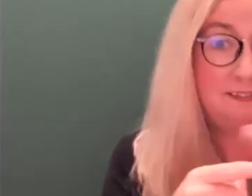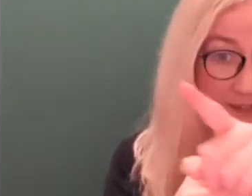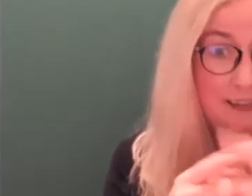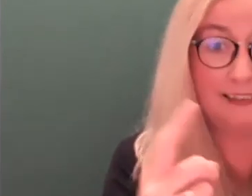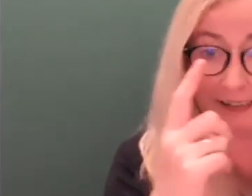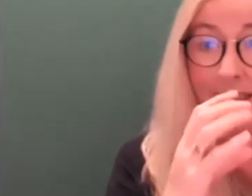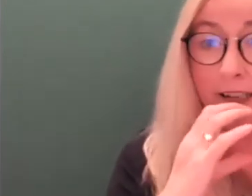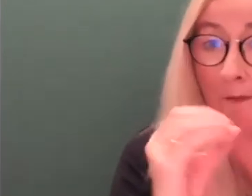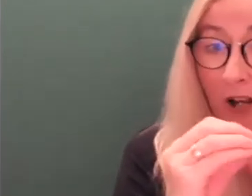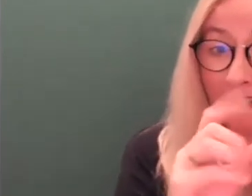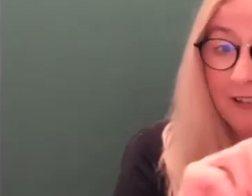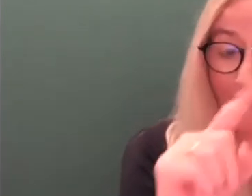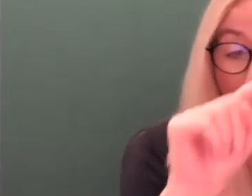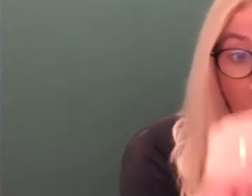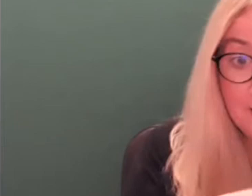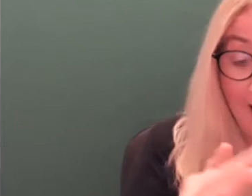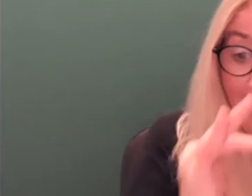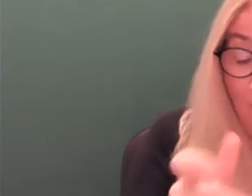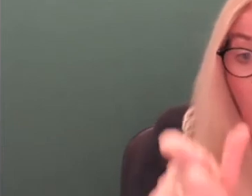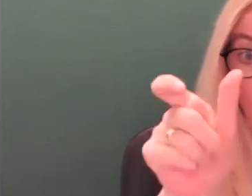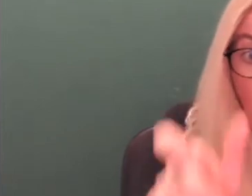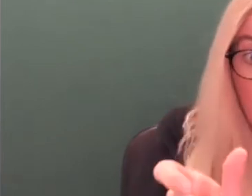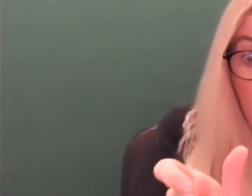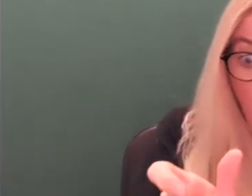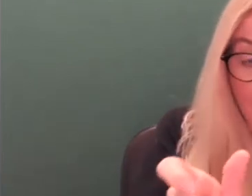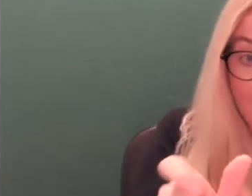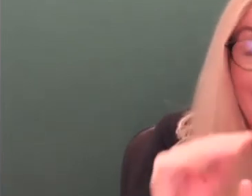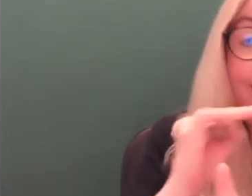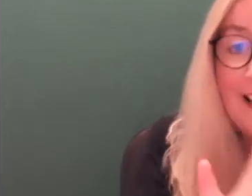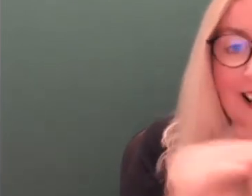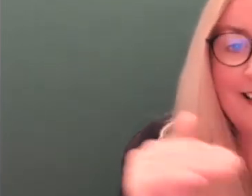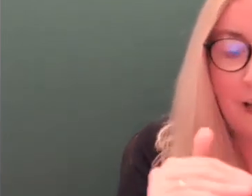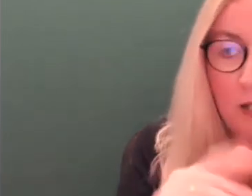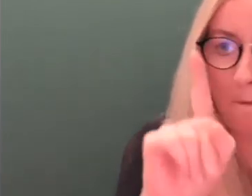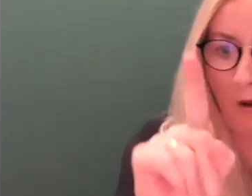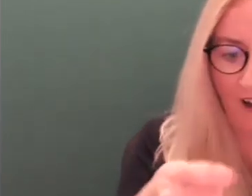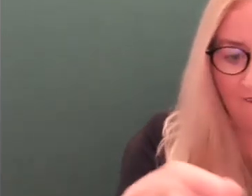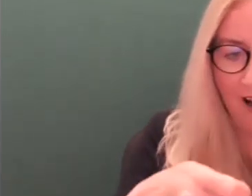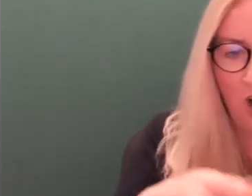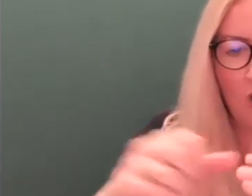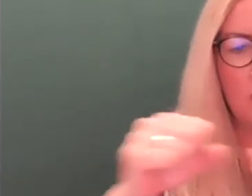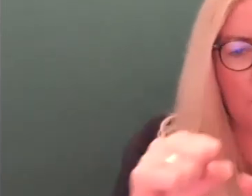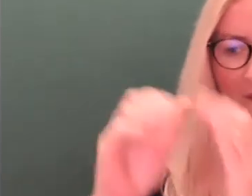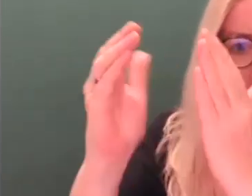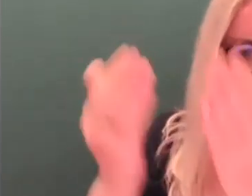So whilst customers are key, of course financial services providers are businesses so they don't